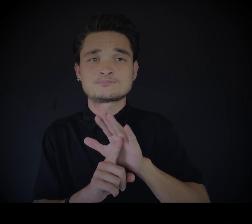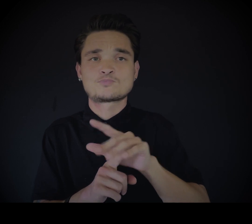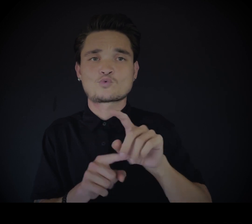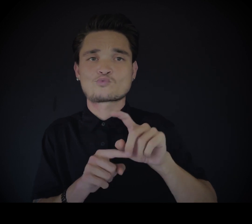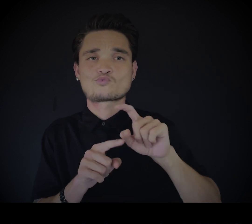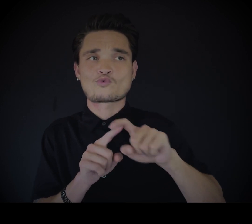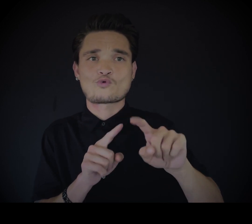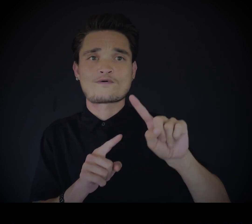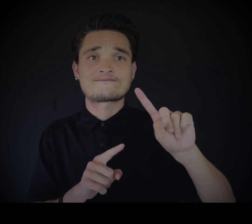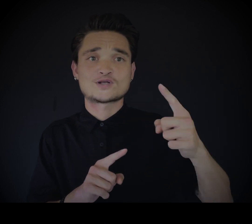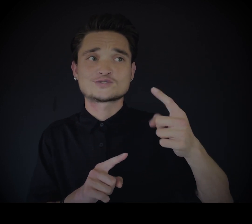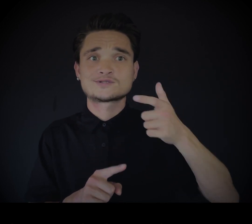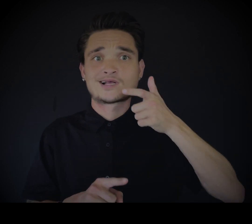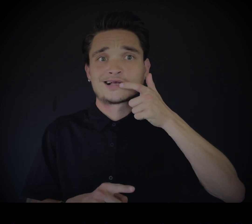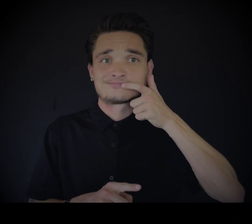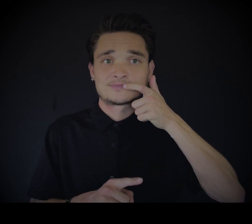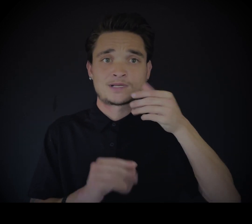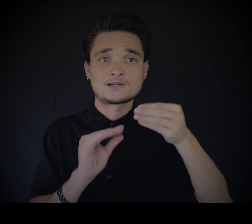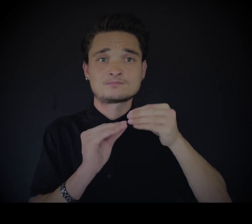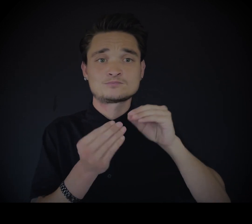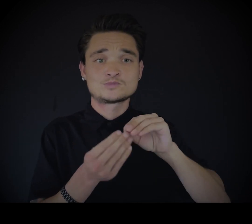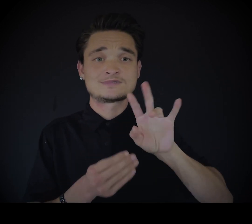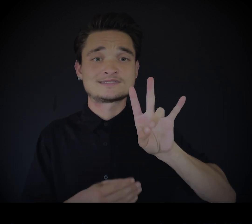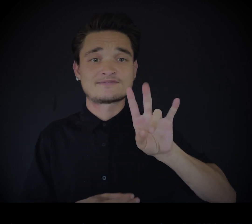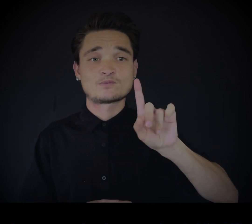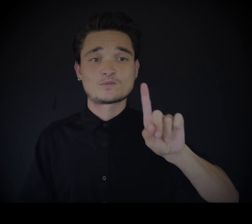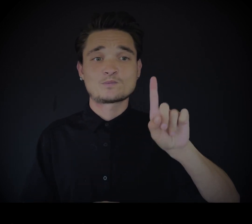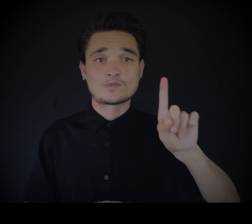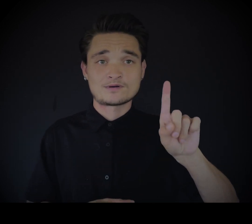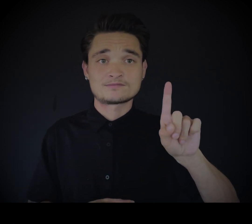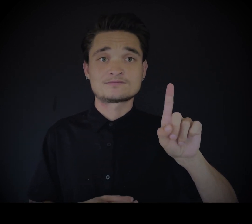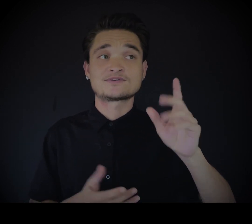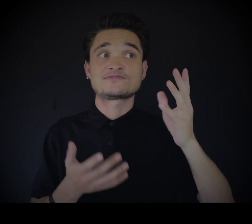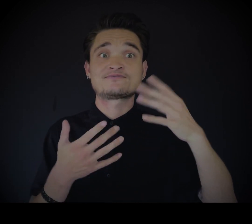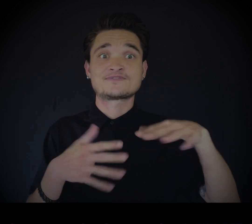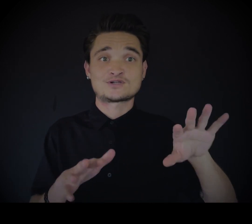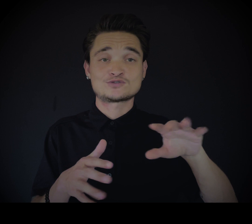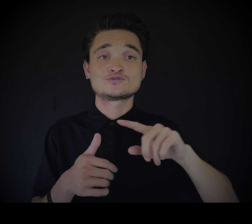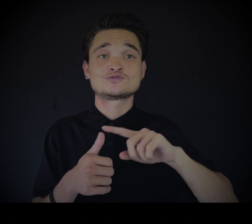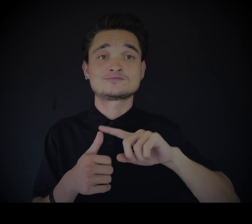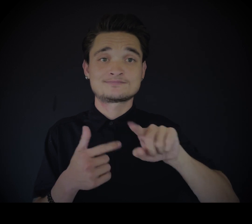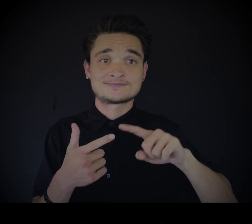and give the operator the phone number 1-855-373-2122.